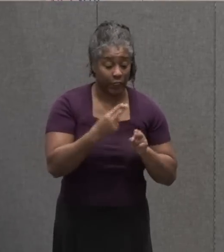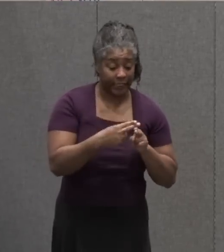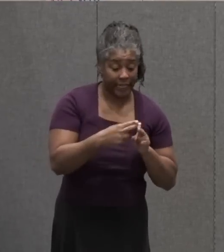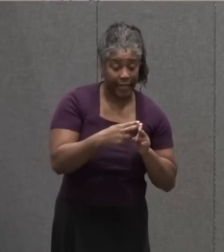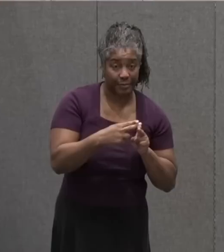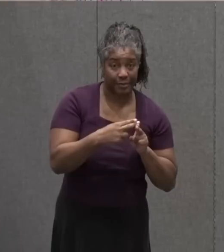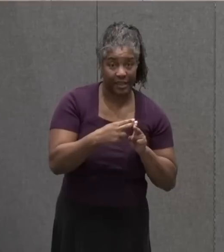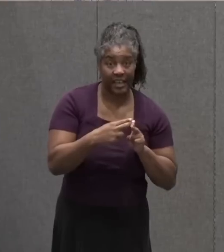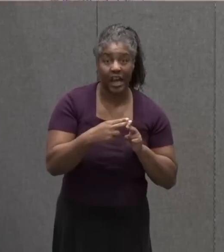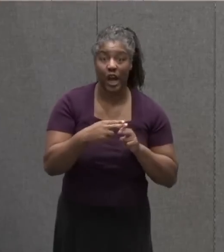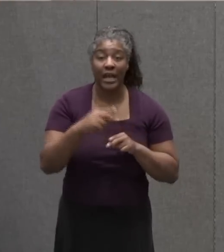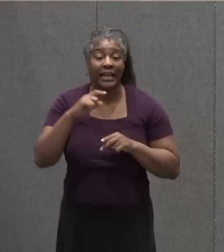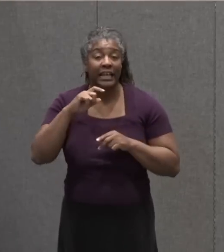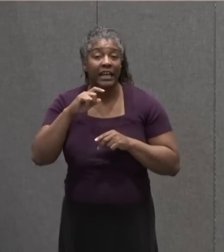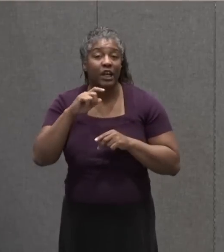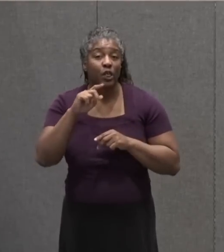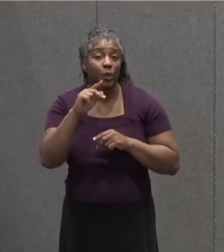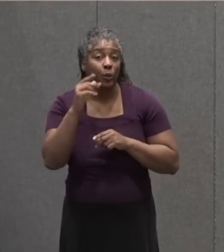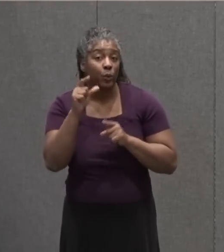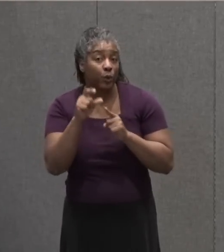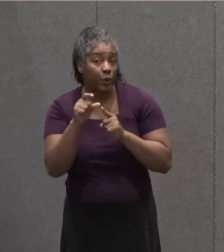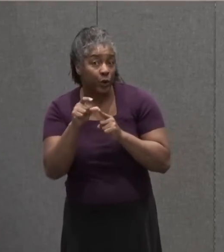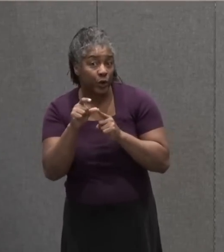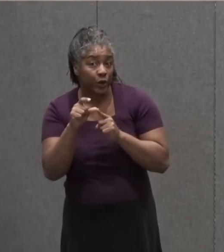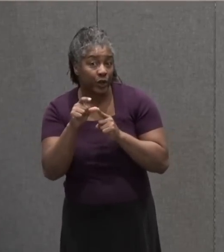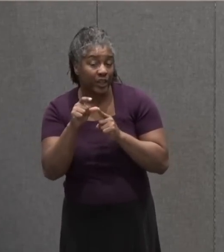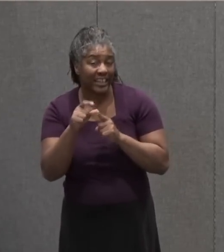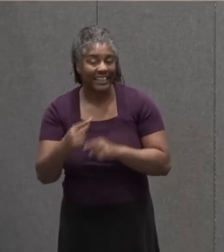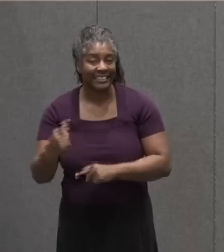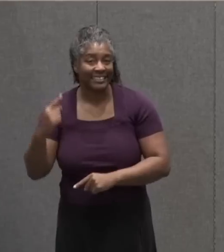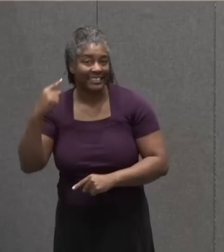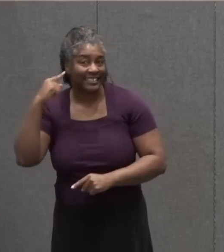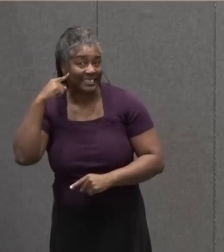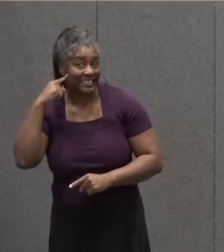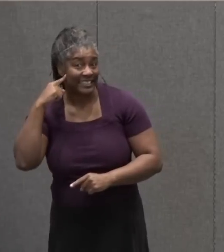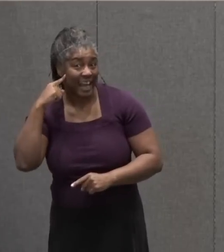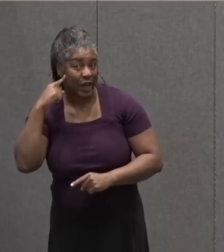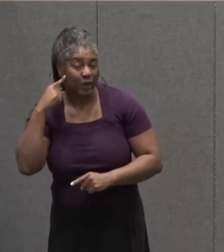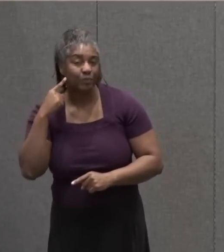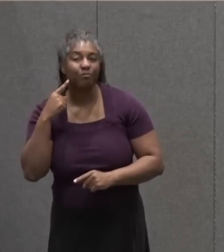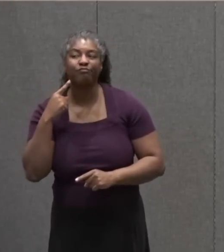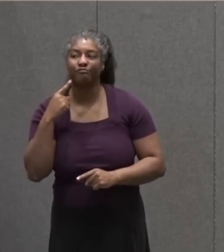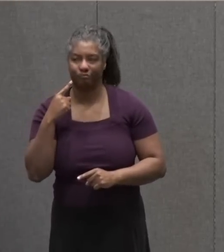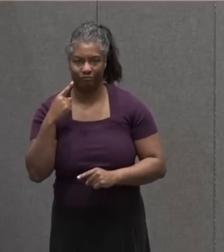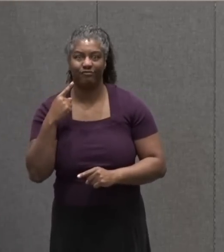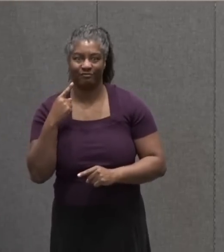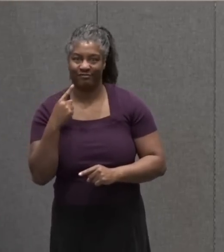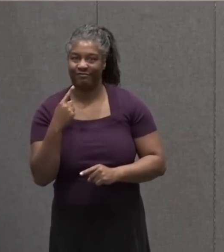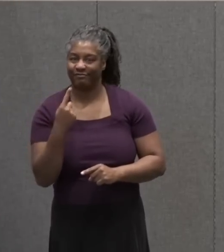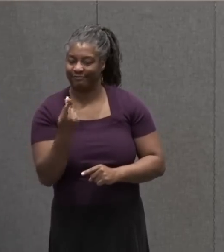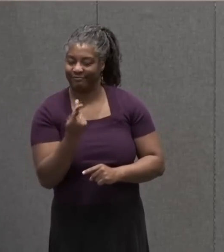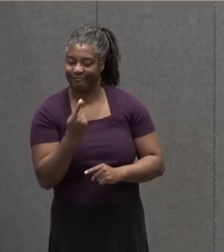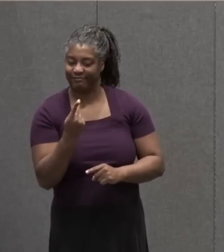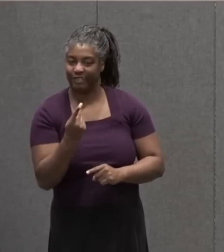so that way you can practice saying those with me. Then, we will sky write it together.